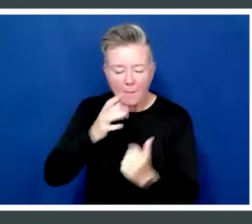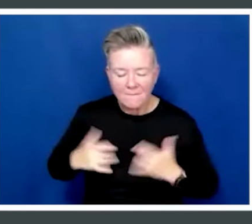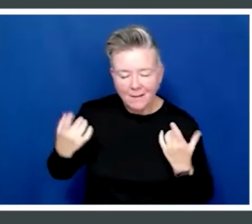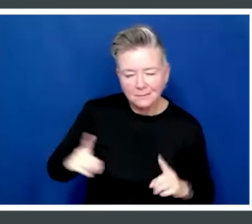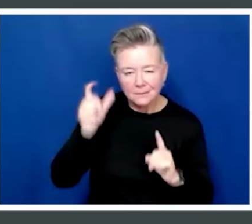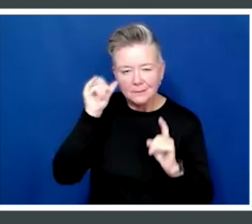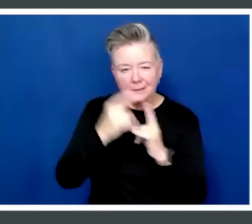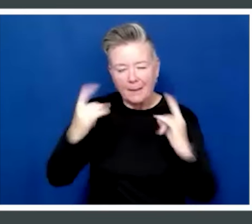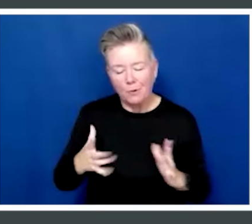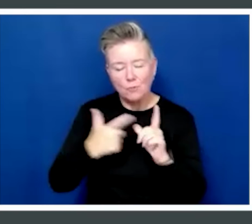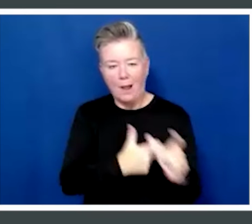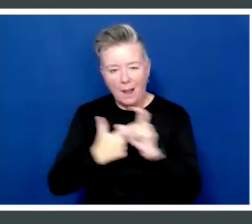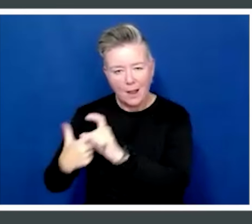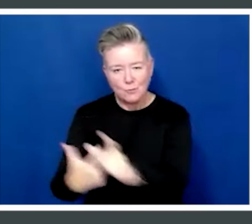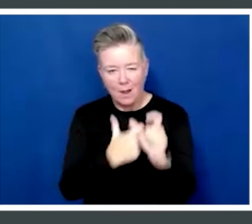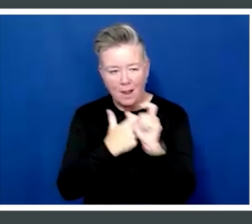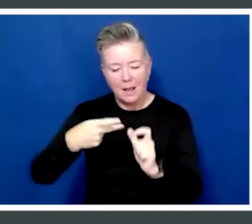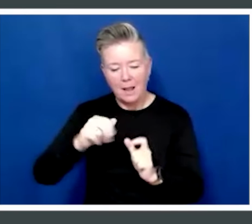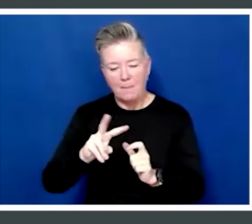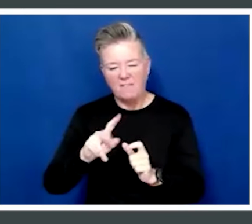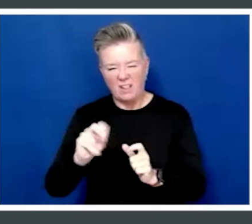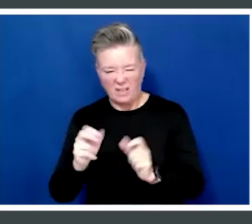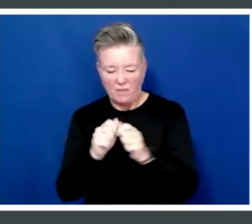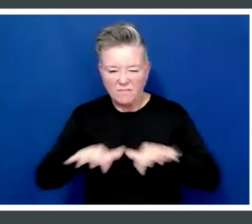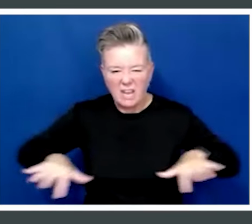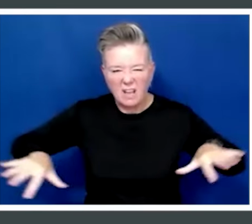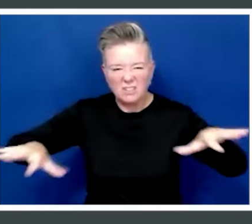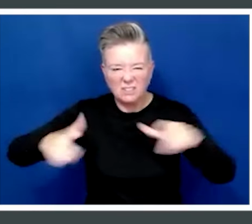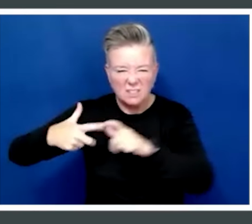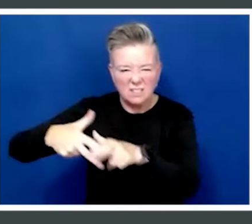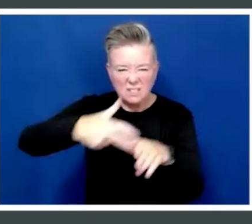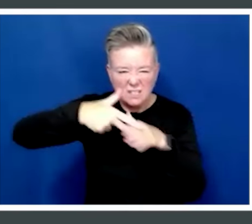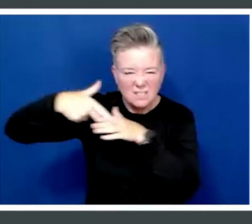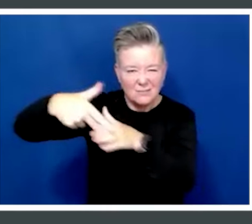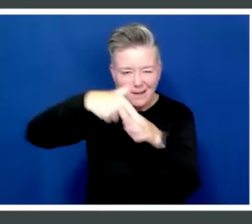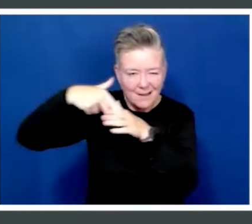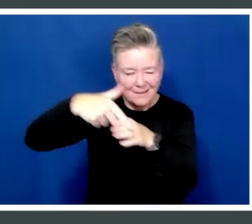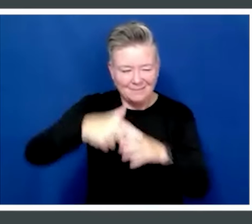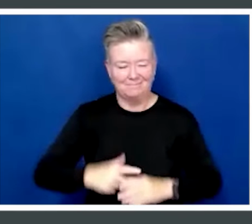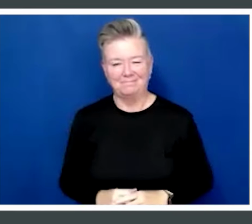Campers ride horses around a pavilion and in a line across a large field.